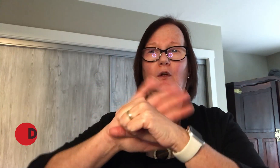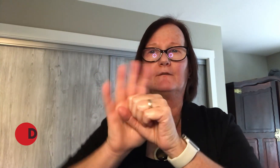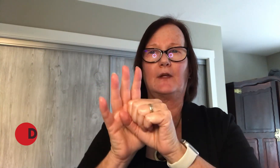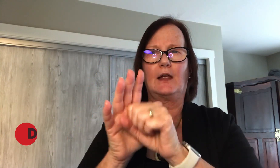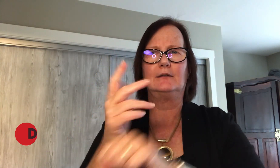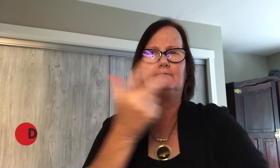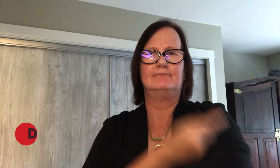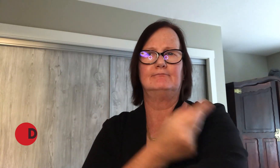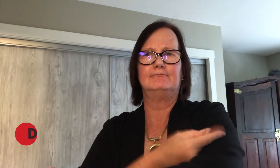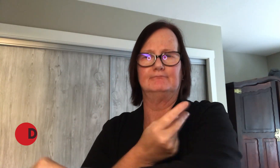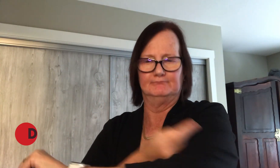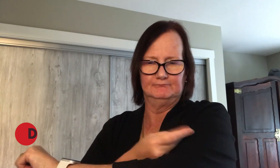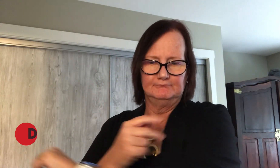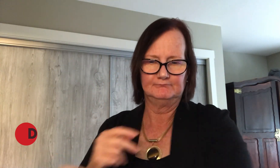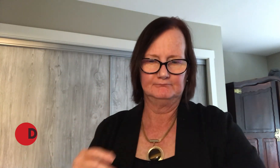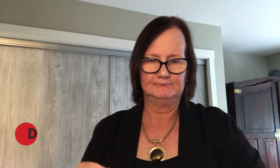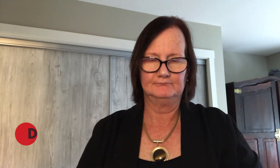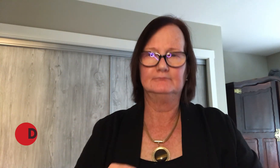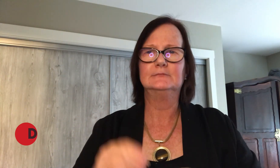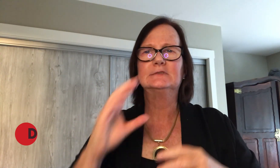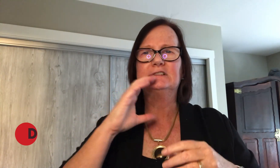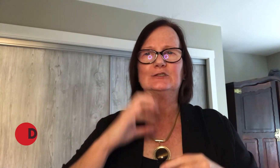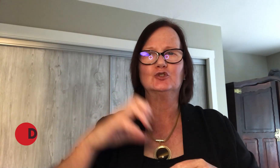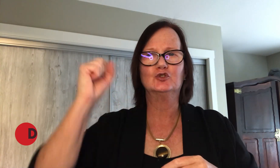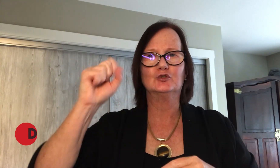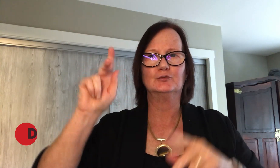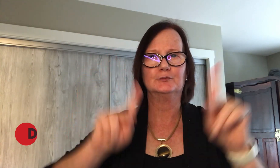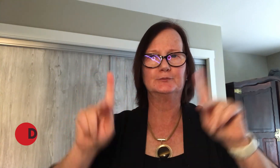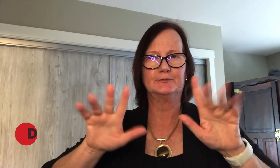vaccinations, seniors, helping affordable housing and banning blind